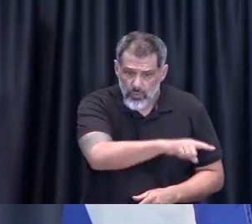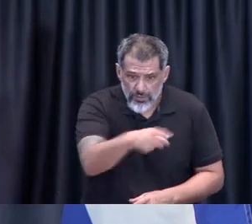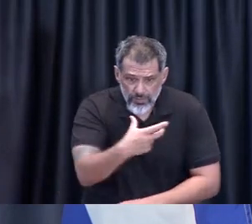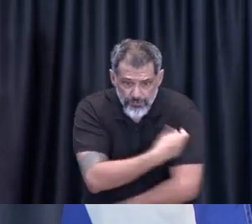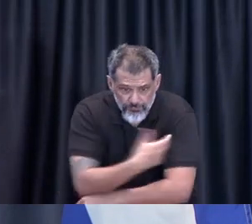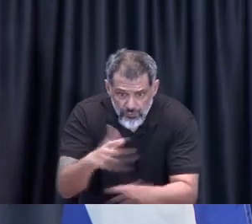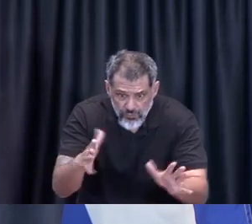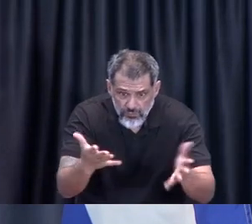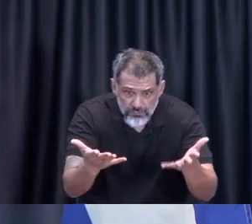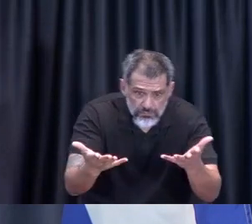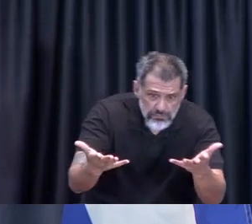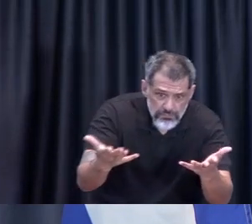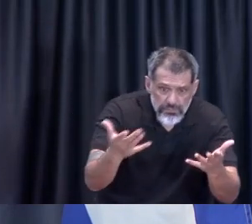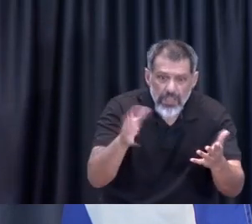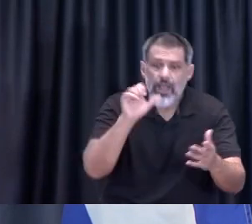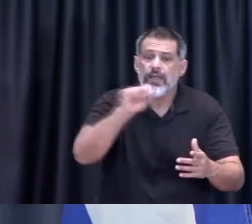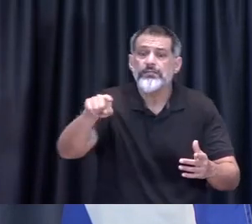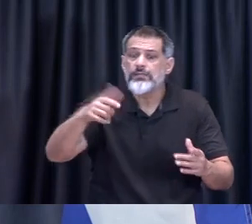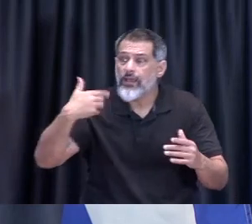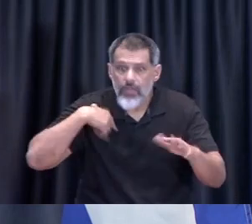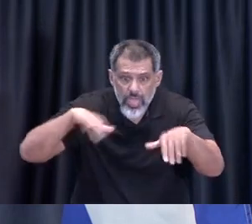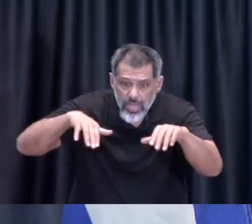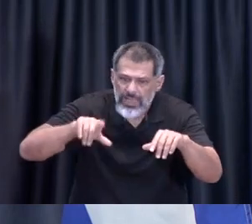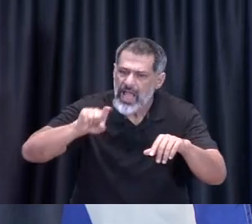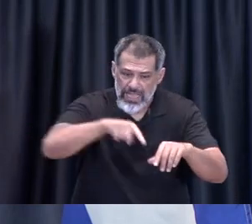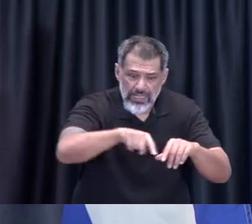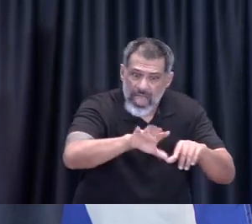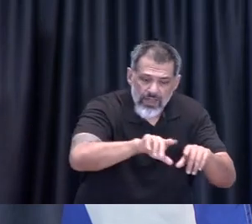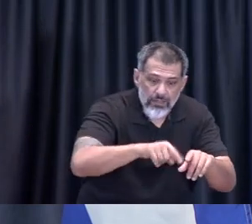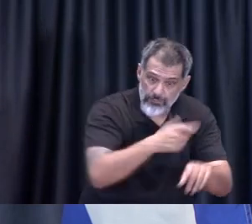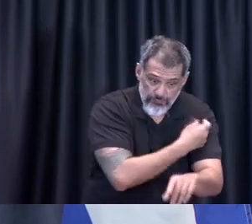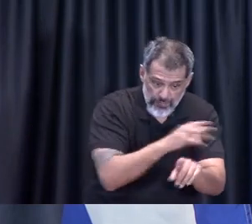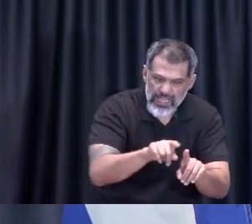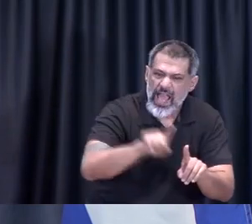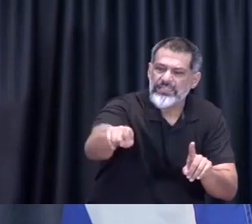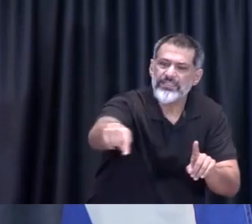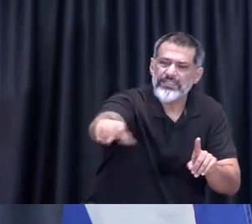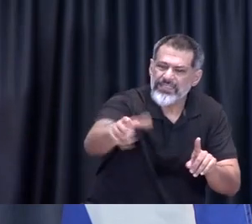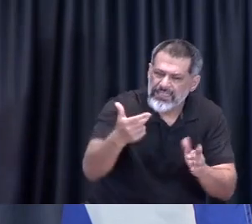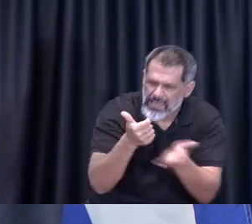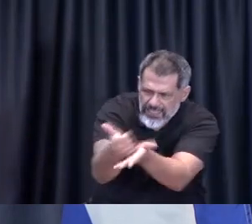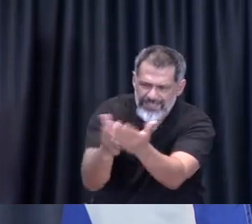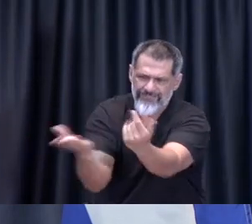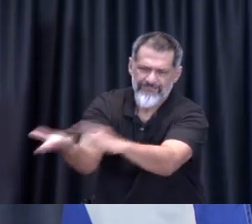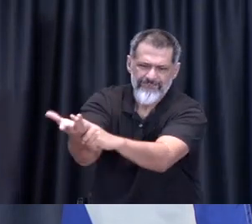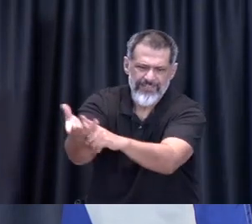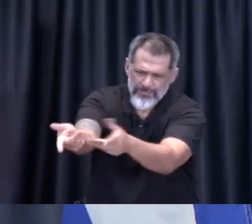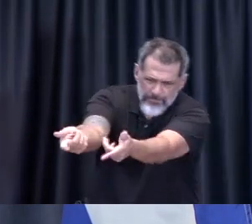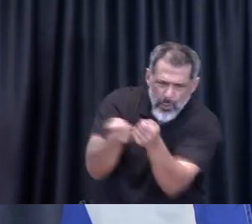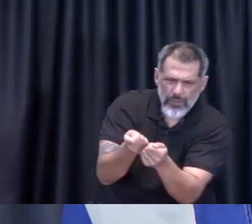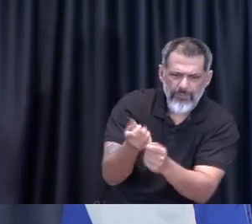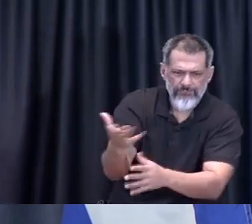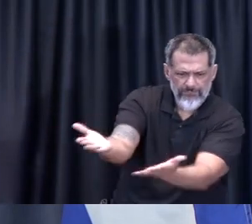can help somebody else who's not yet fully vaccinated to get their. These are think are the kinds of things